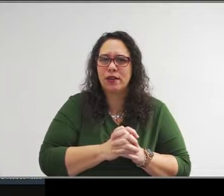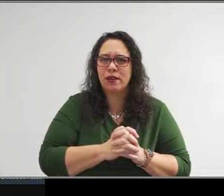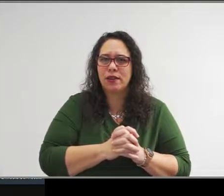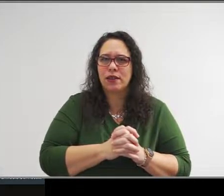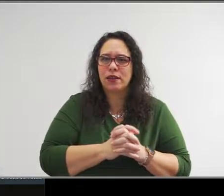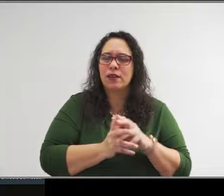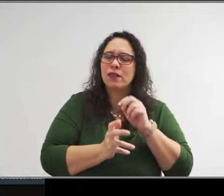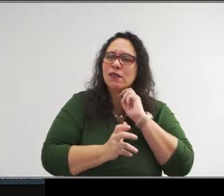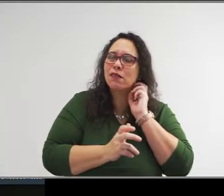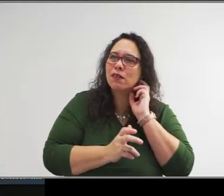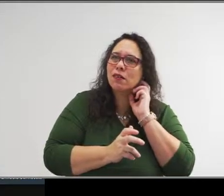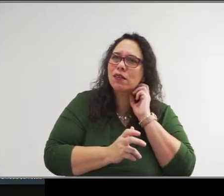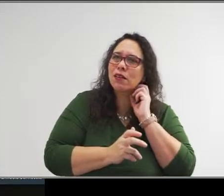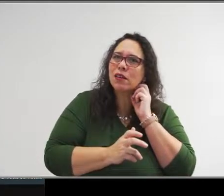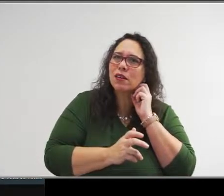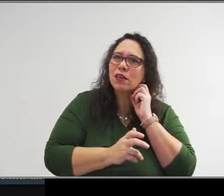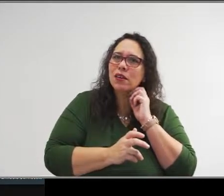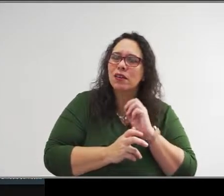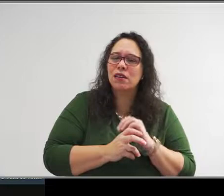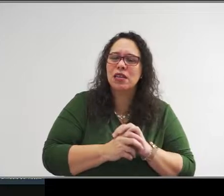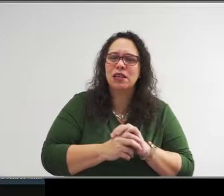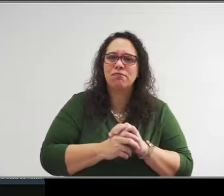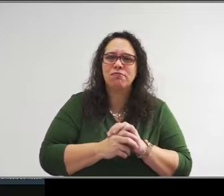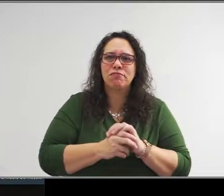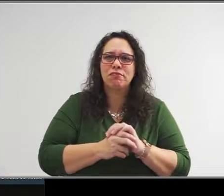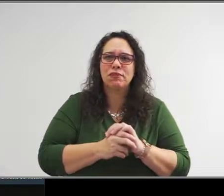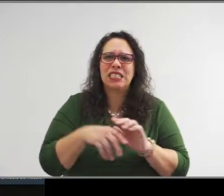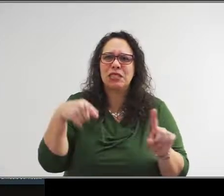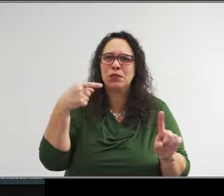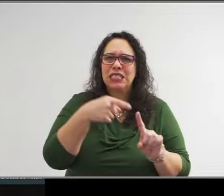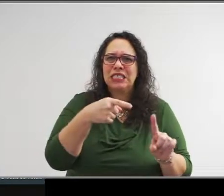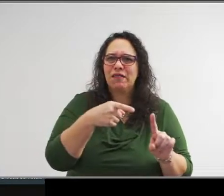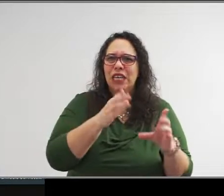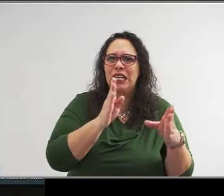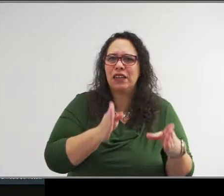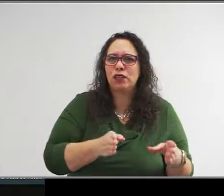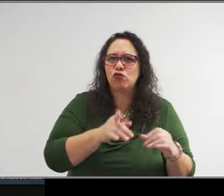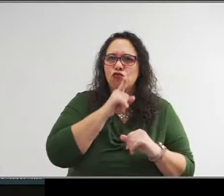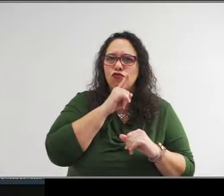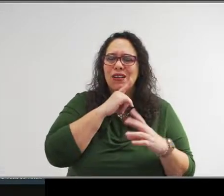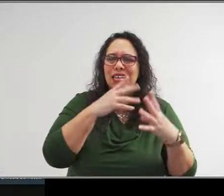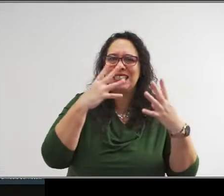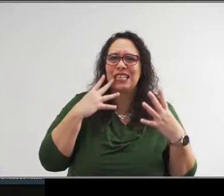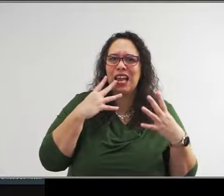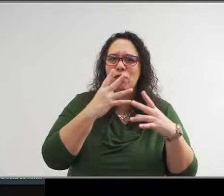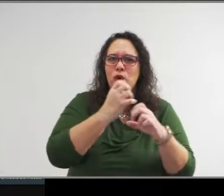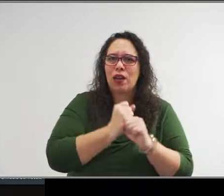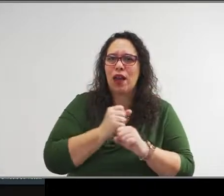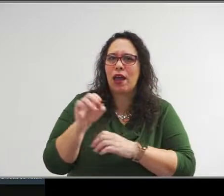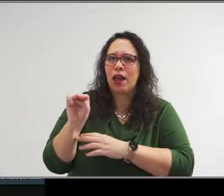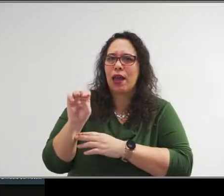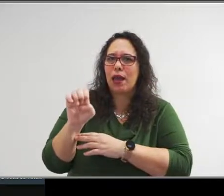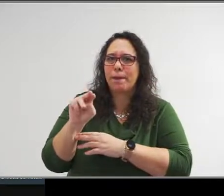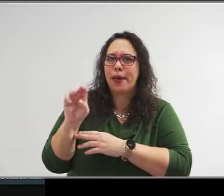to a specific individual. And it was really sad that we received a memo last Friday